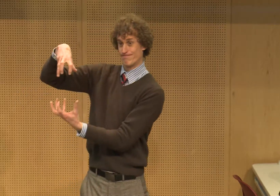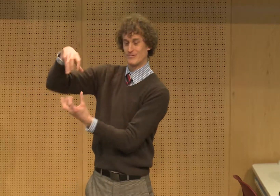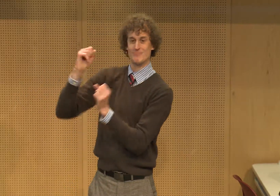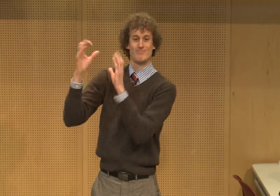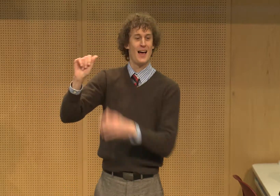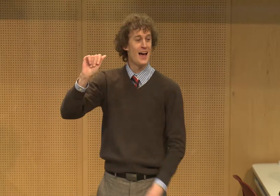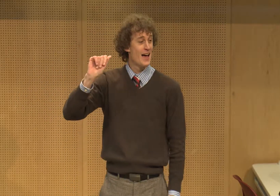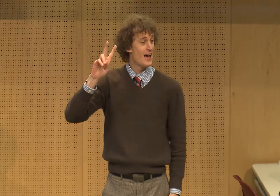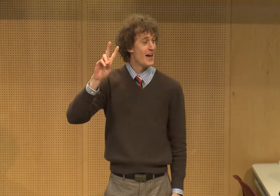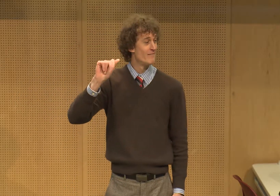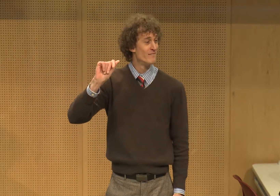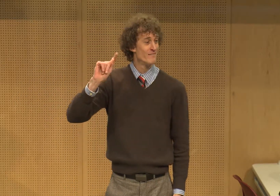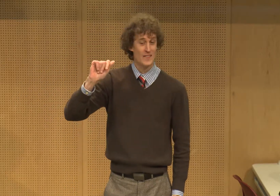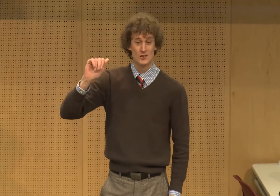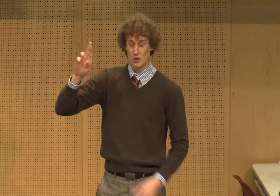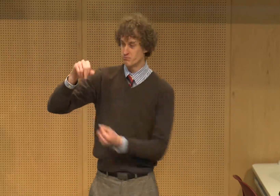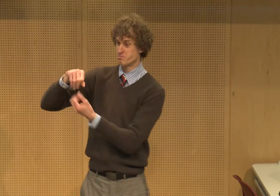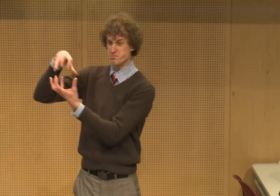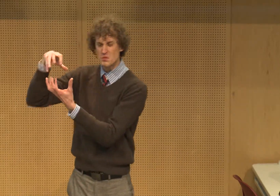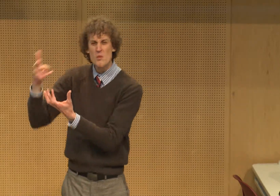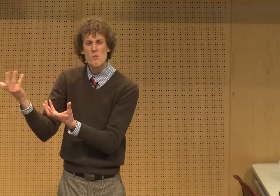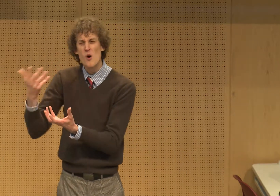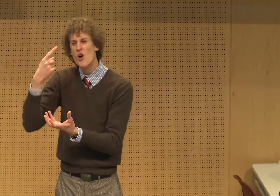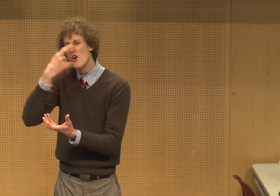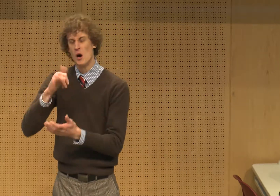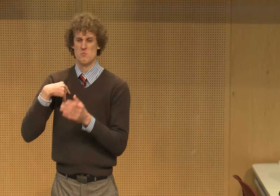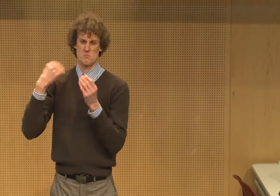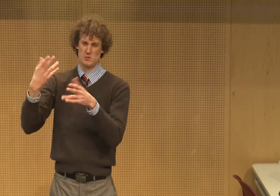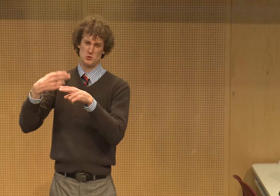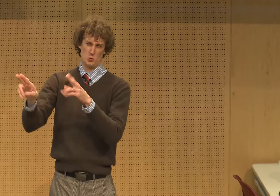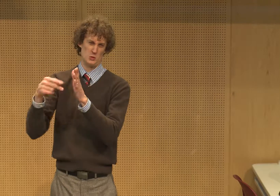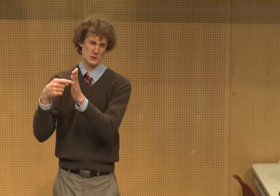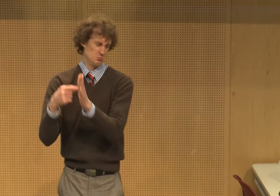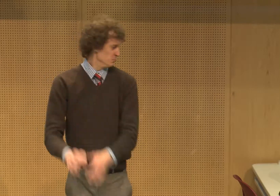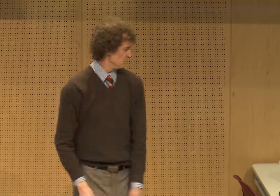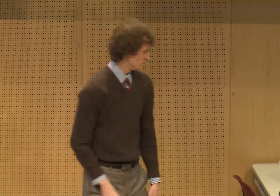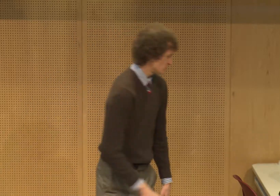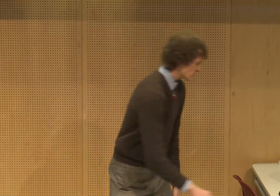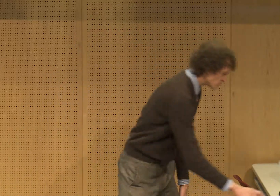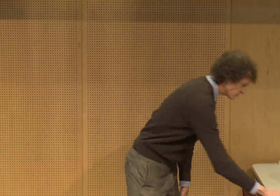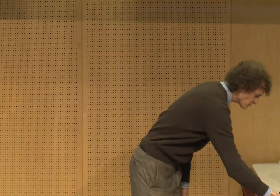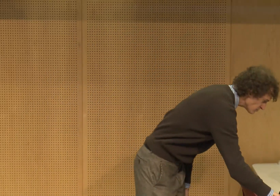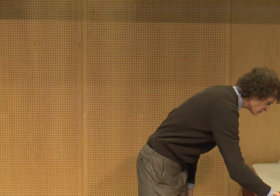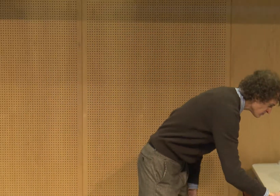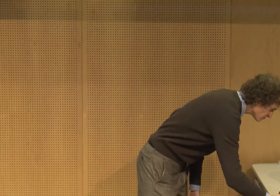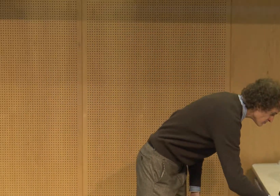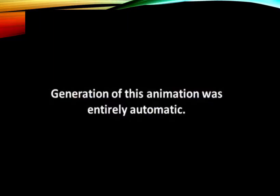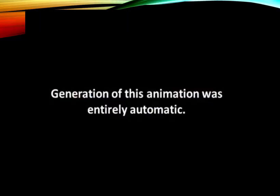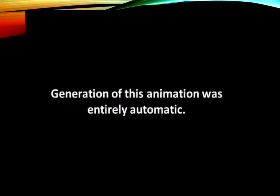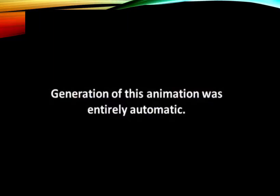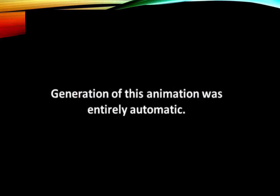We were at that time figuring out how to create avatars to work within computer animation.